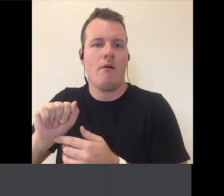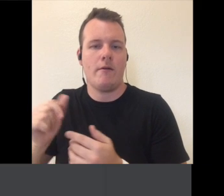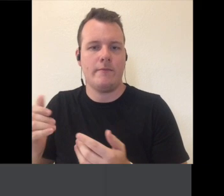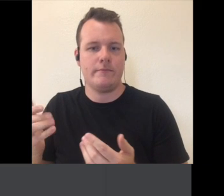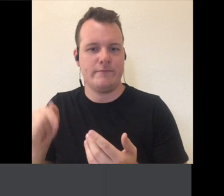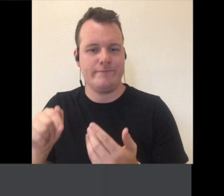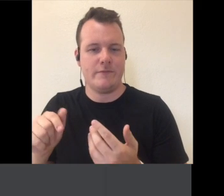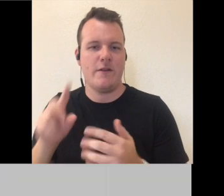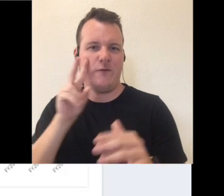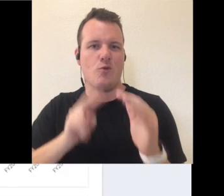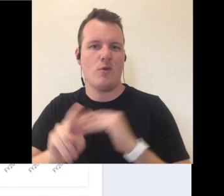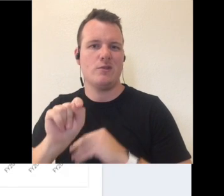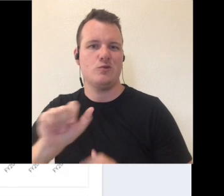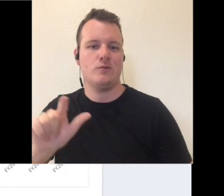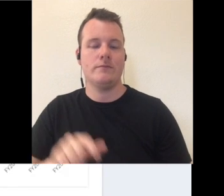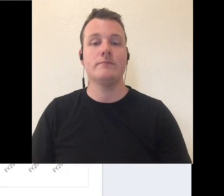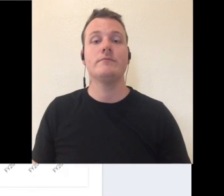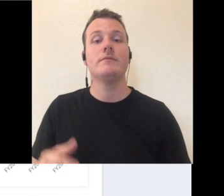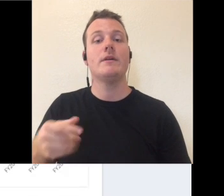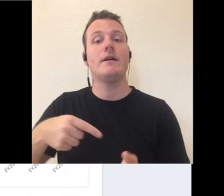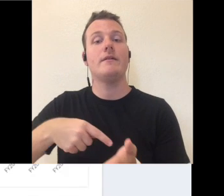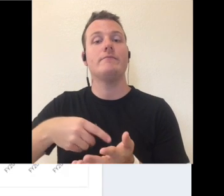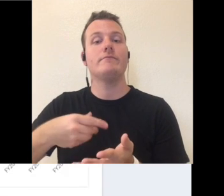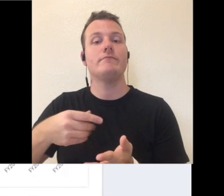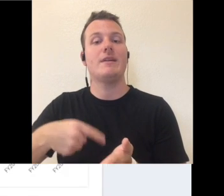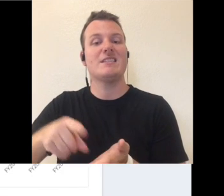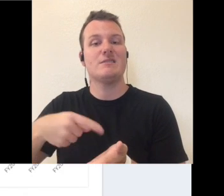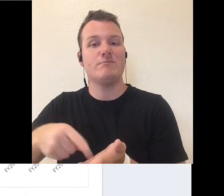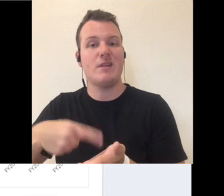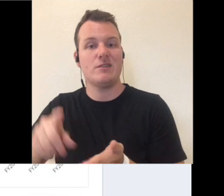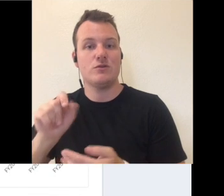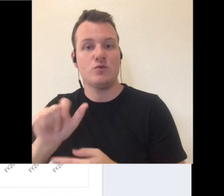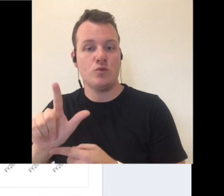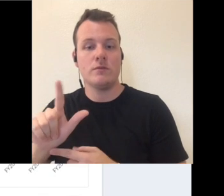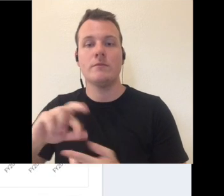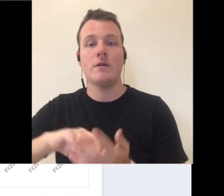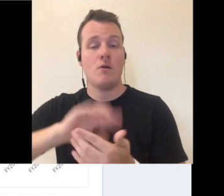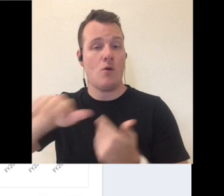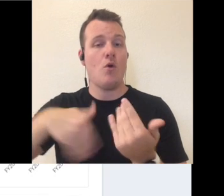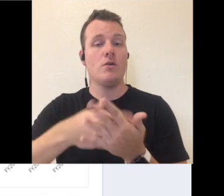expense tool will help you forecast all of your expenses. And if you want to, you